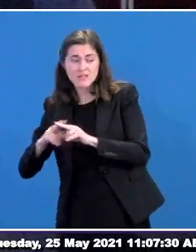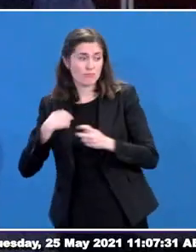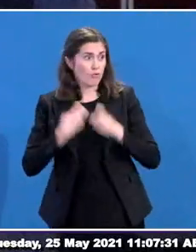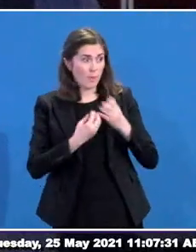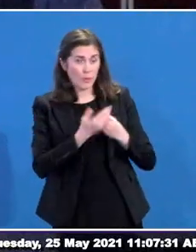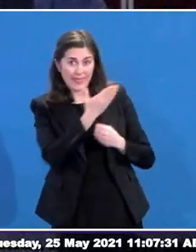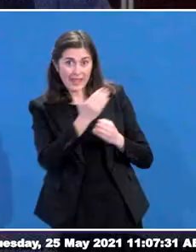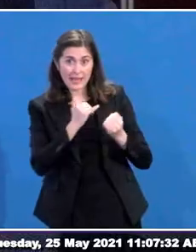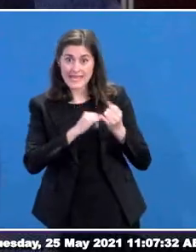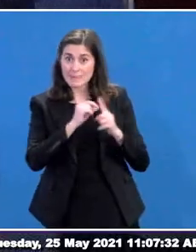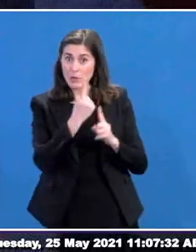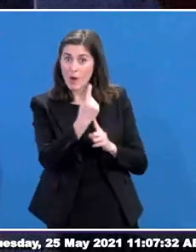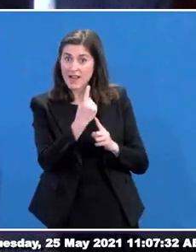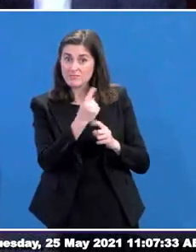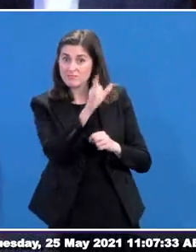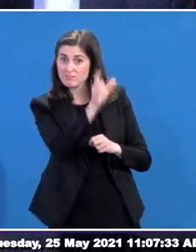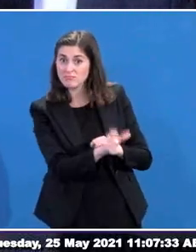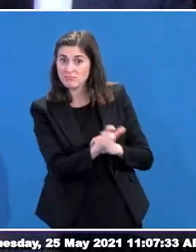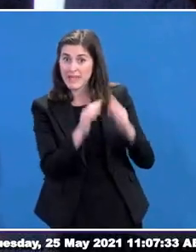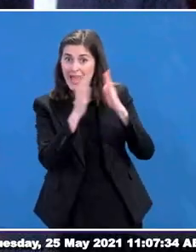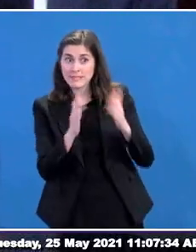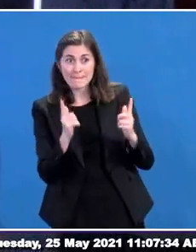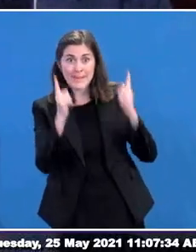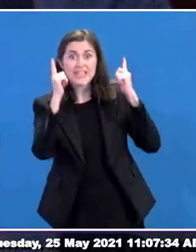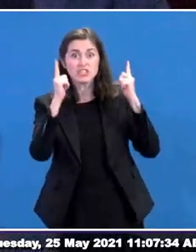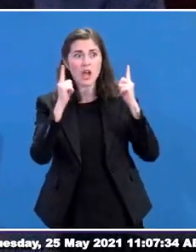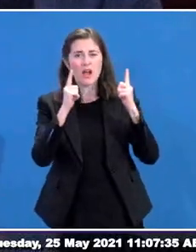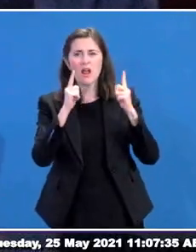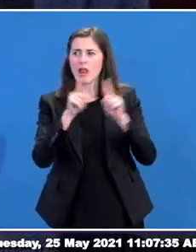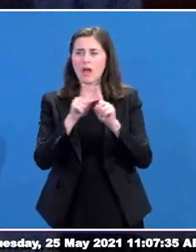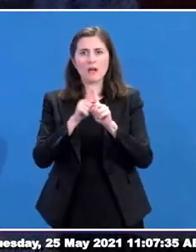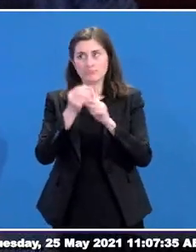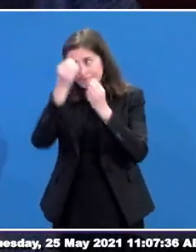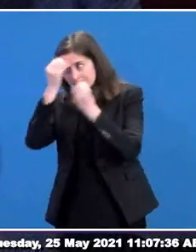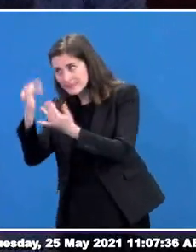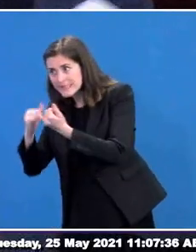and the oversight body and back. It was a closed loop and an honesty system,